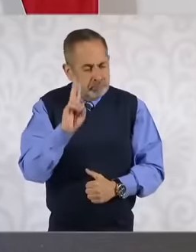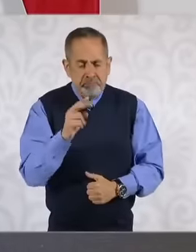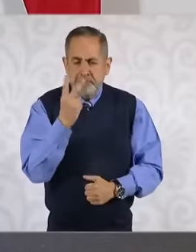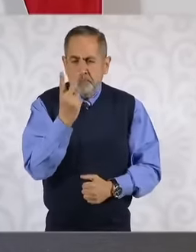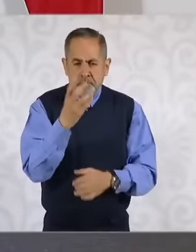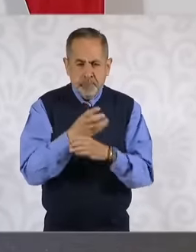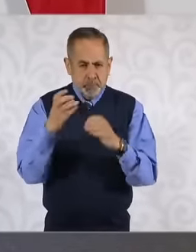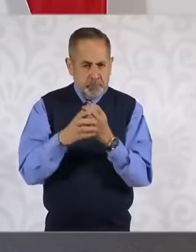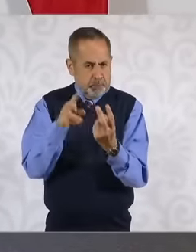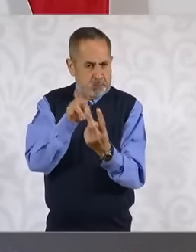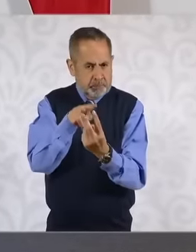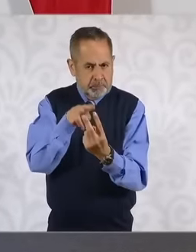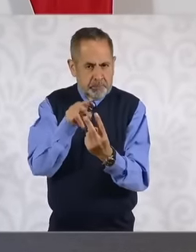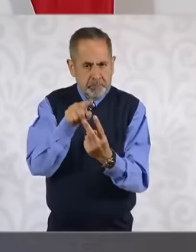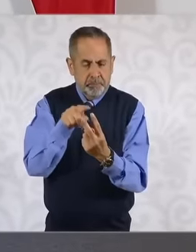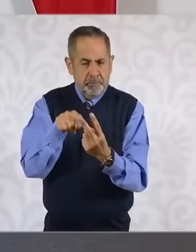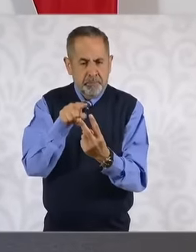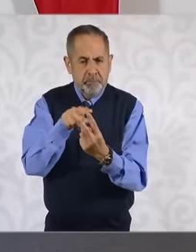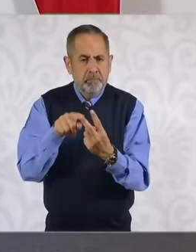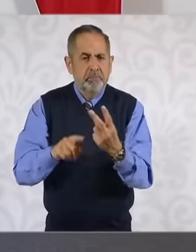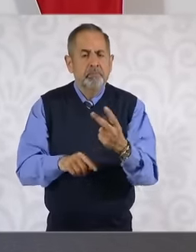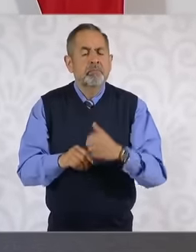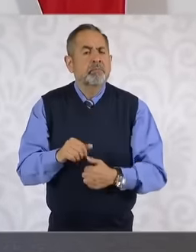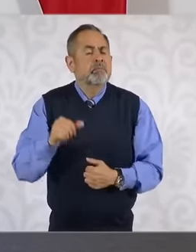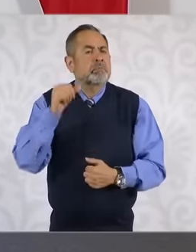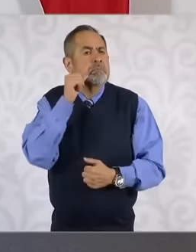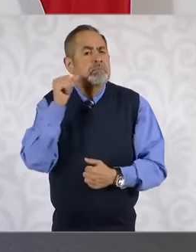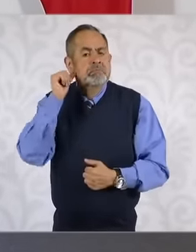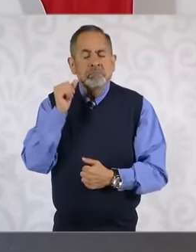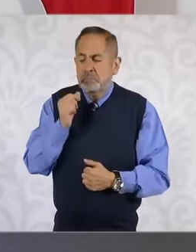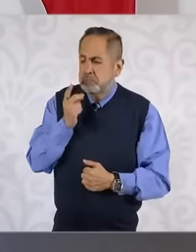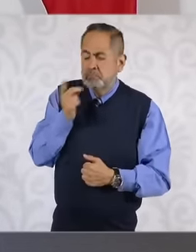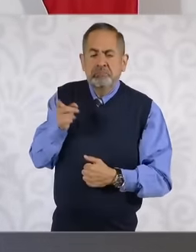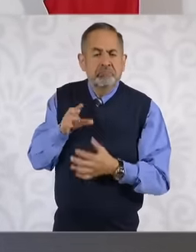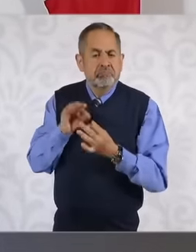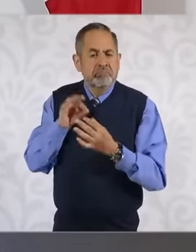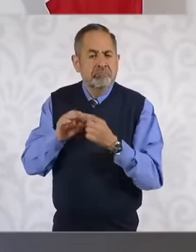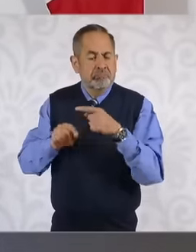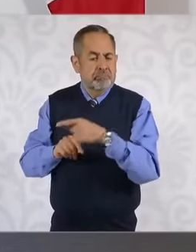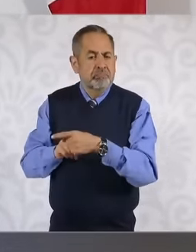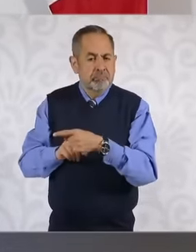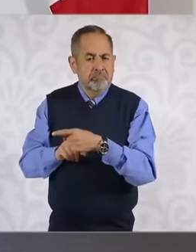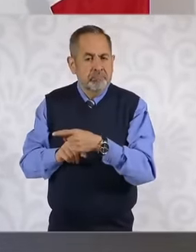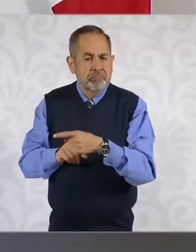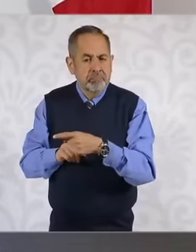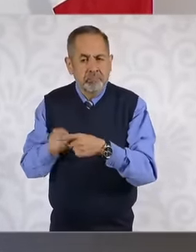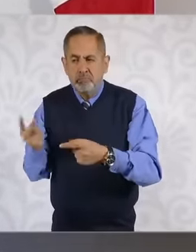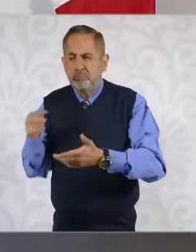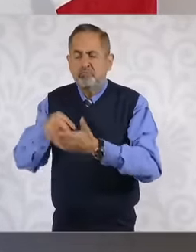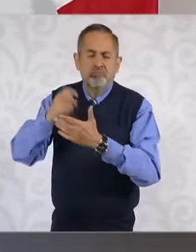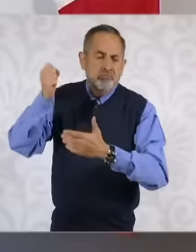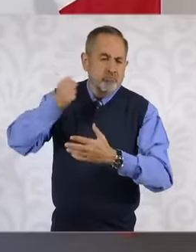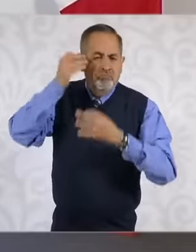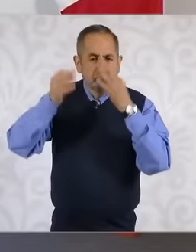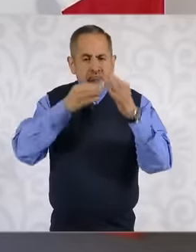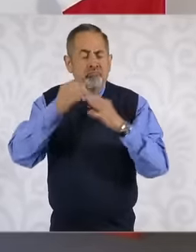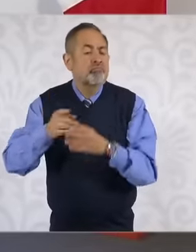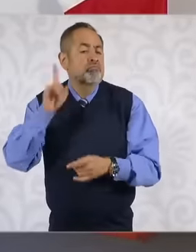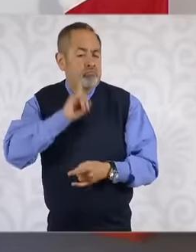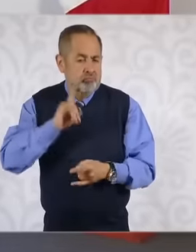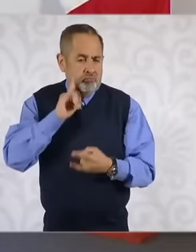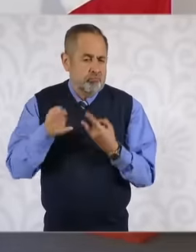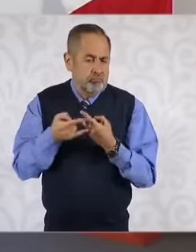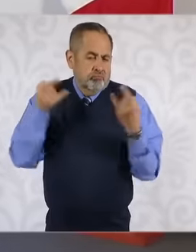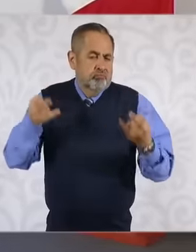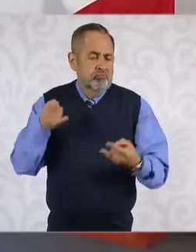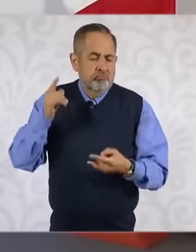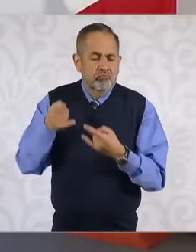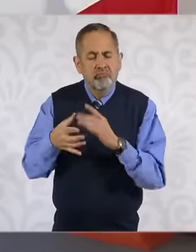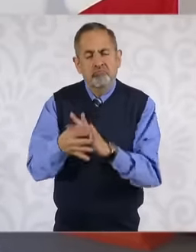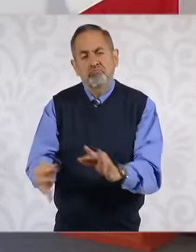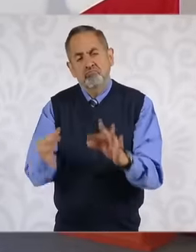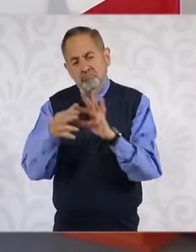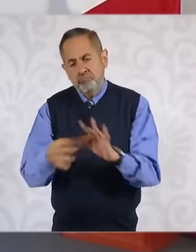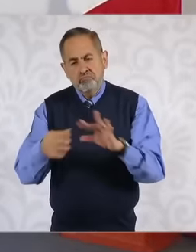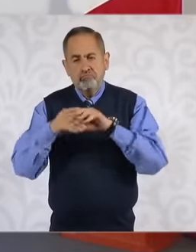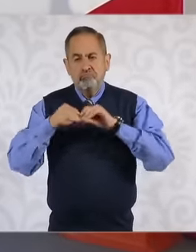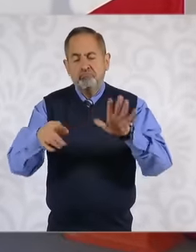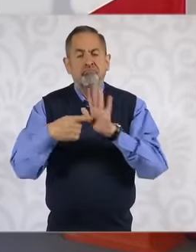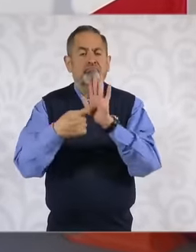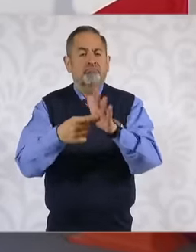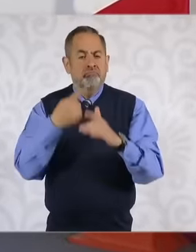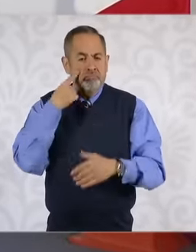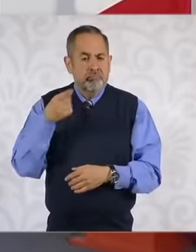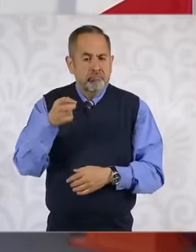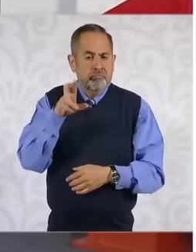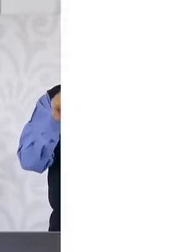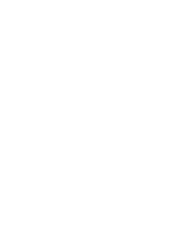uh yesterday the historian who presented herself said it uh Dr. Gómez